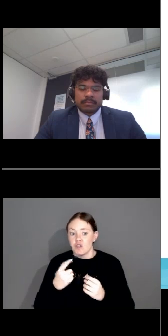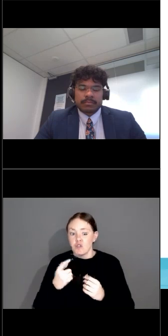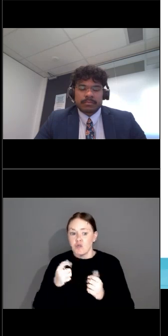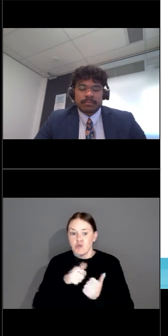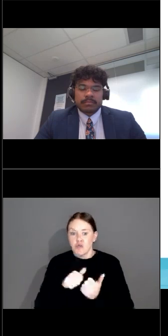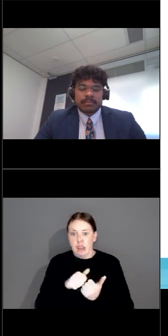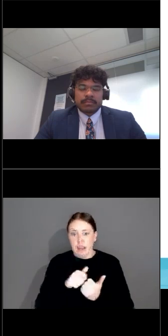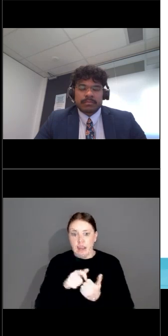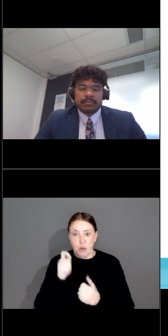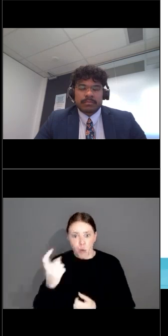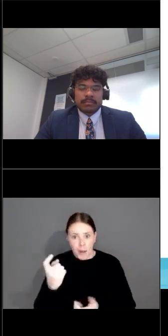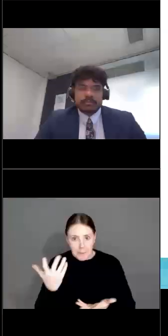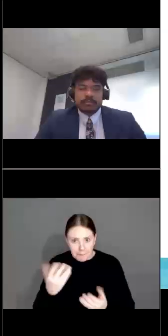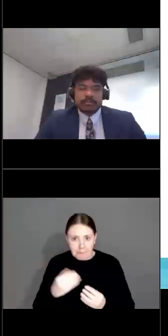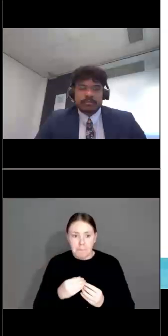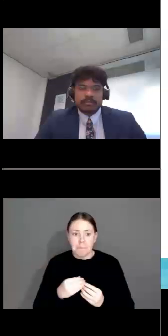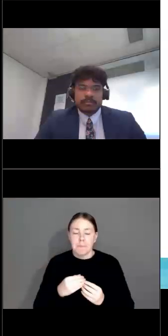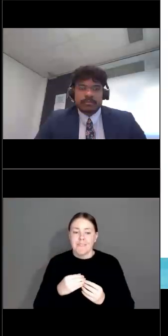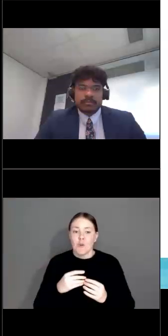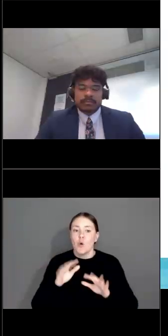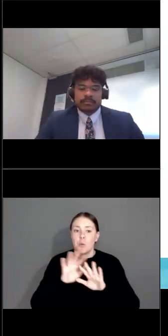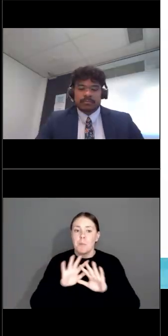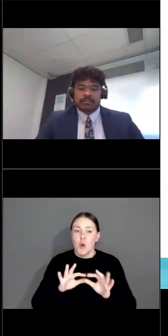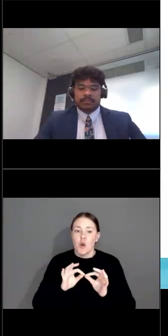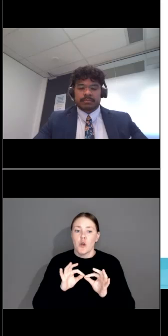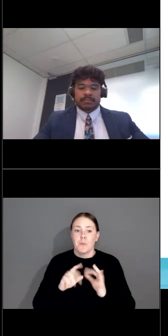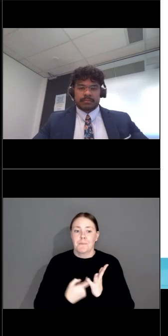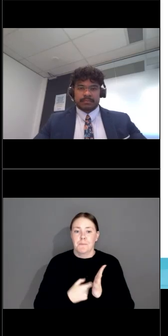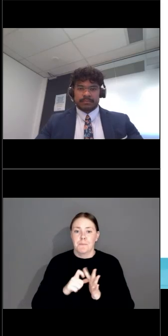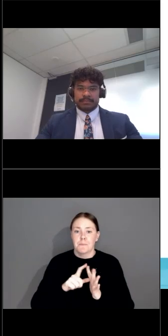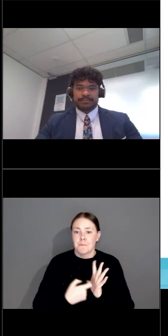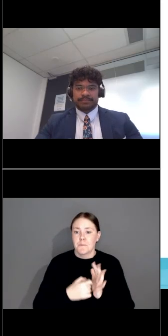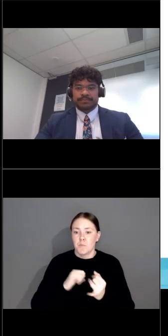to join that mailing list I'll put the link to that as well in that email that you get after this